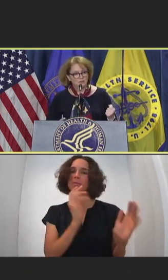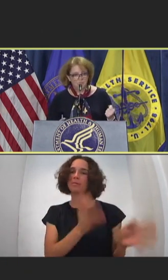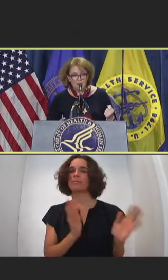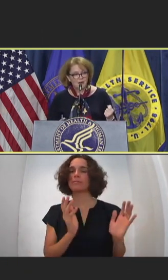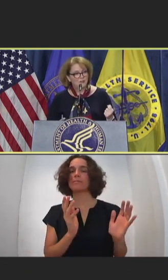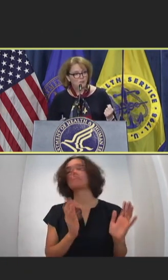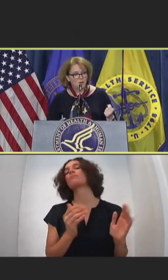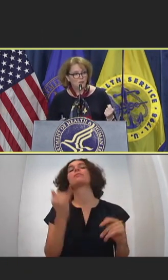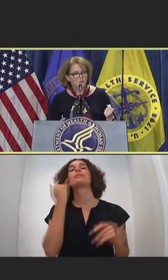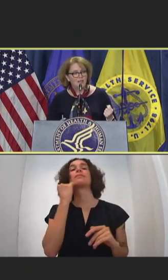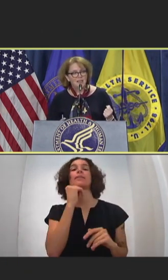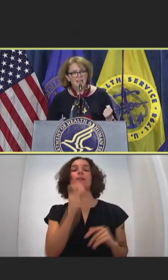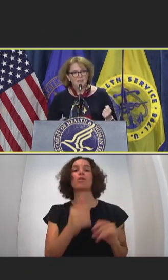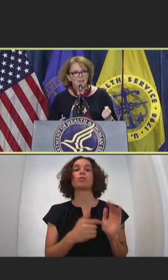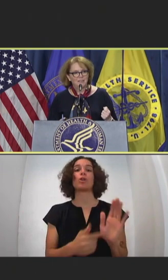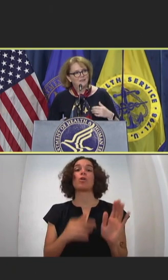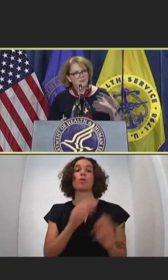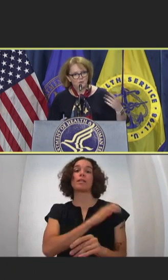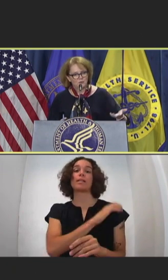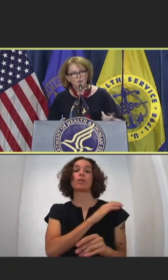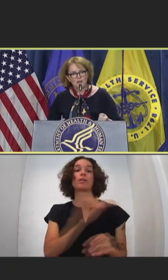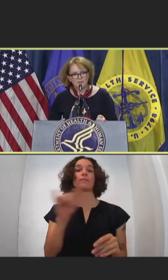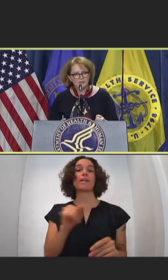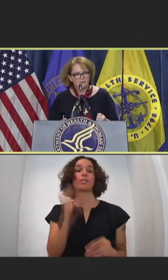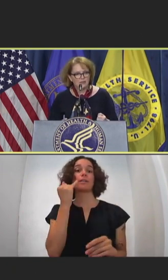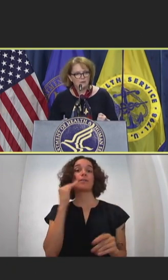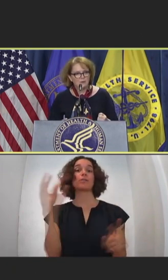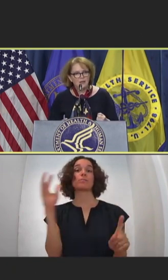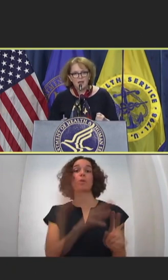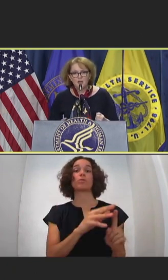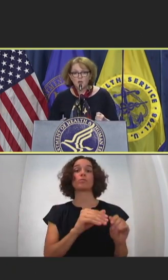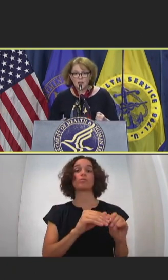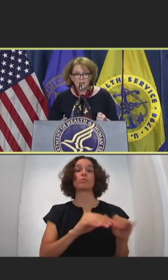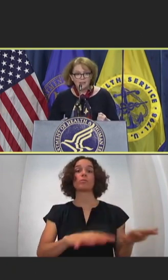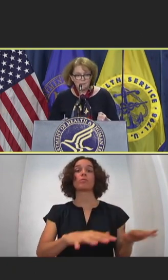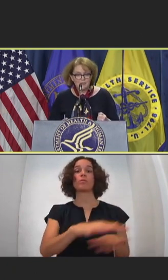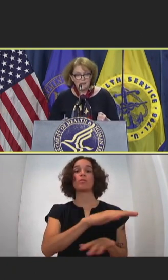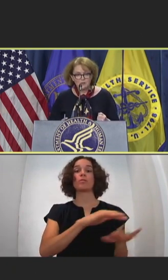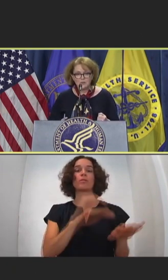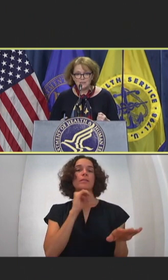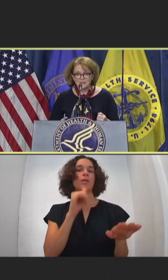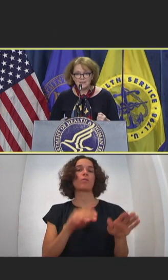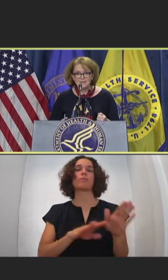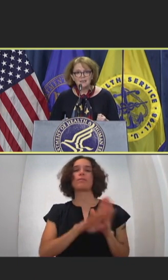they are exposed and infected. They don't go on to develop chronic hepatitis B disease. So,